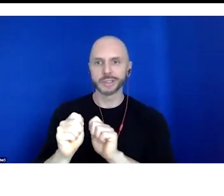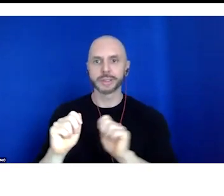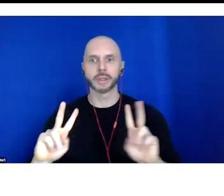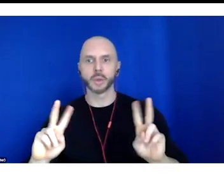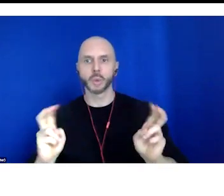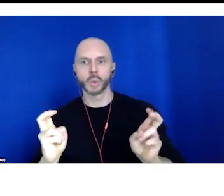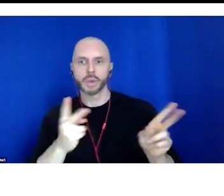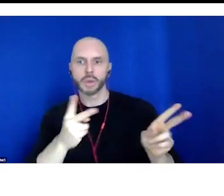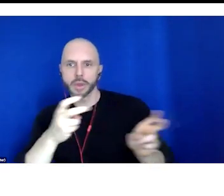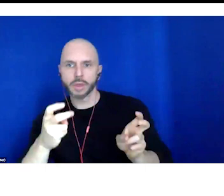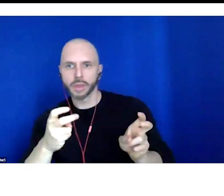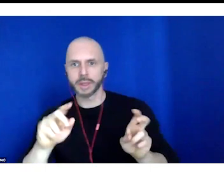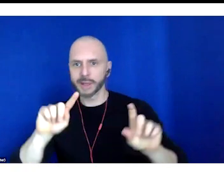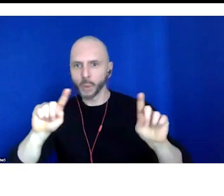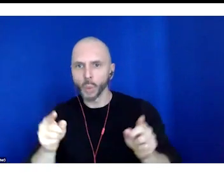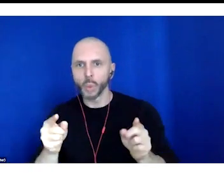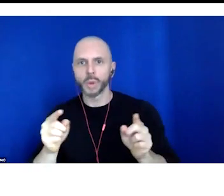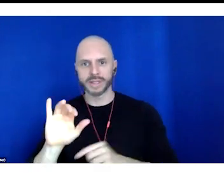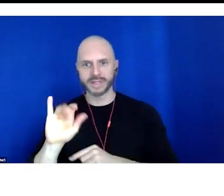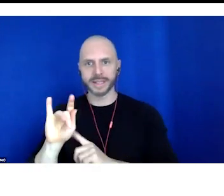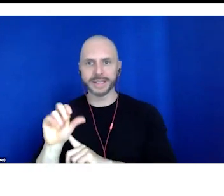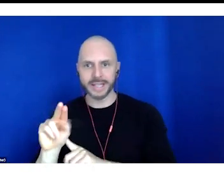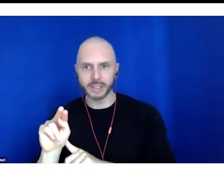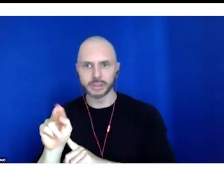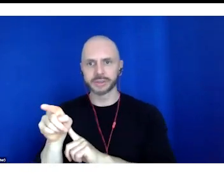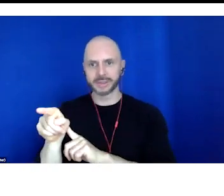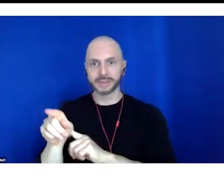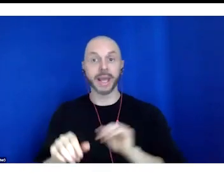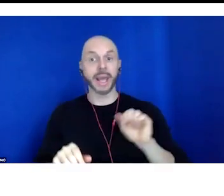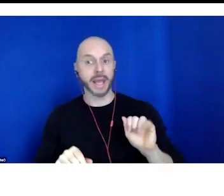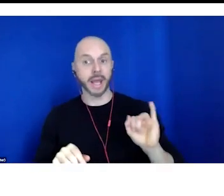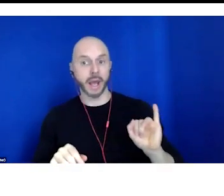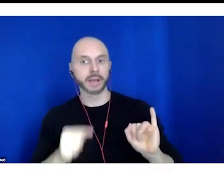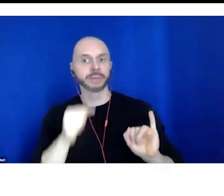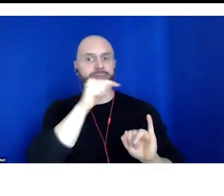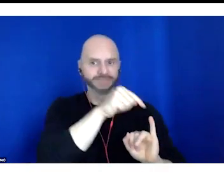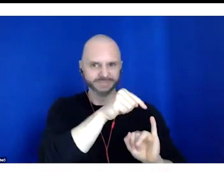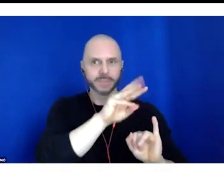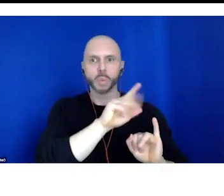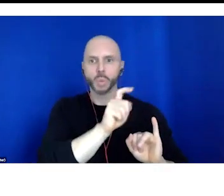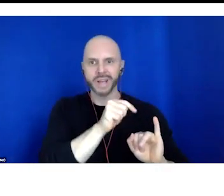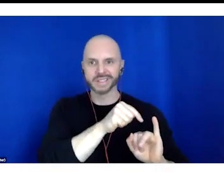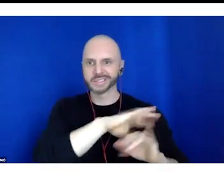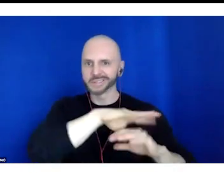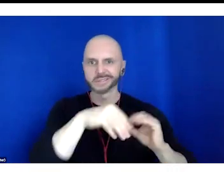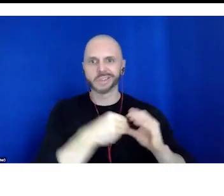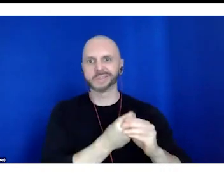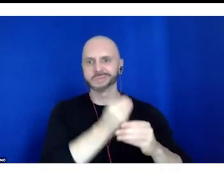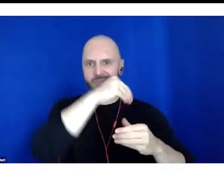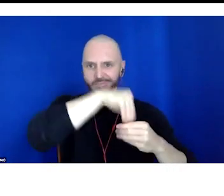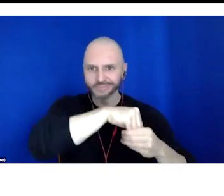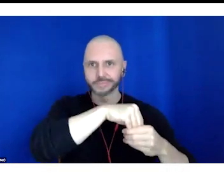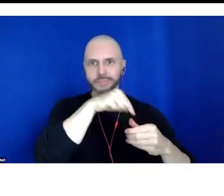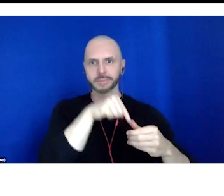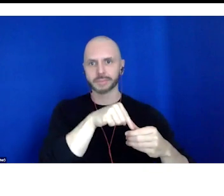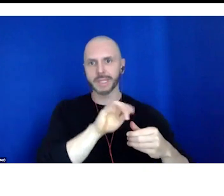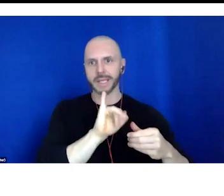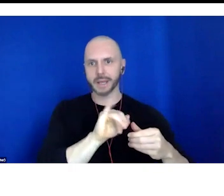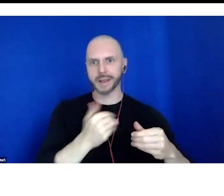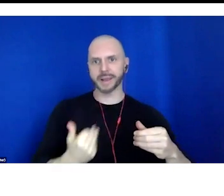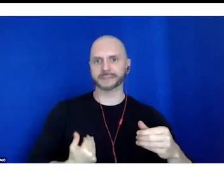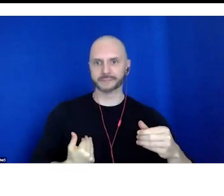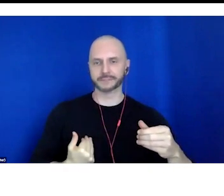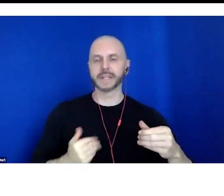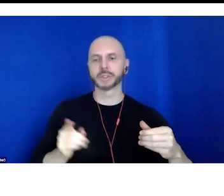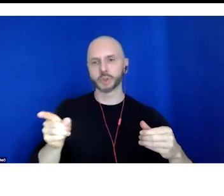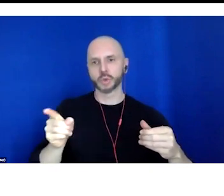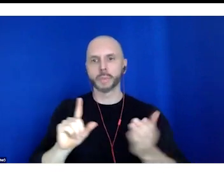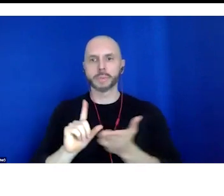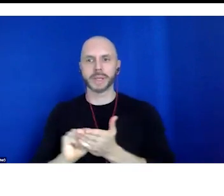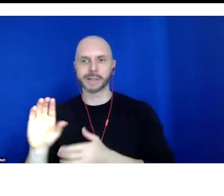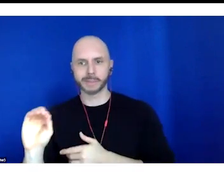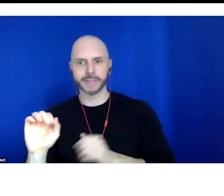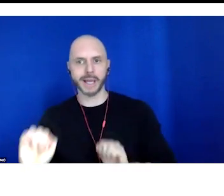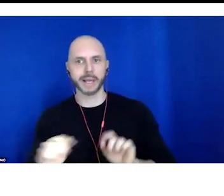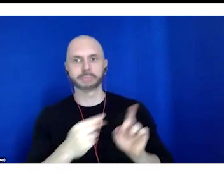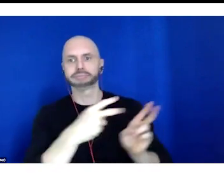look at. The second part of the infrastructure that we'll look at is what we've called the AI